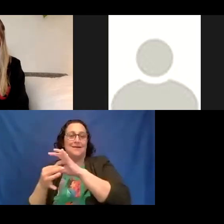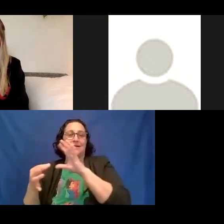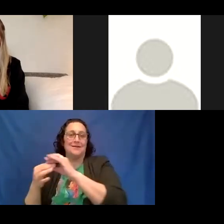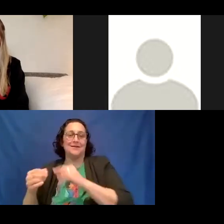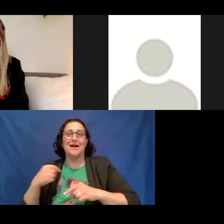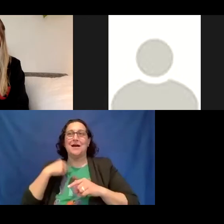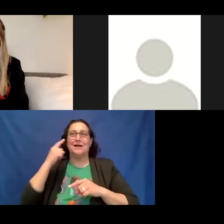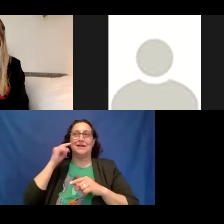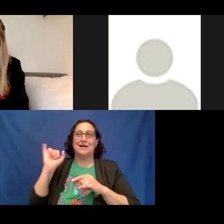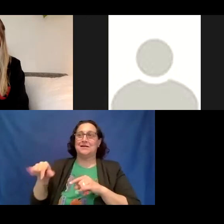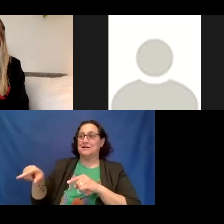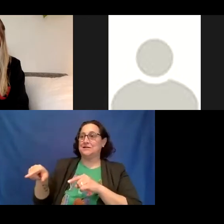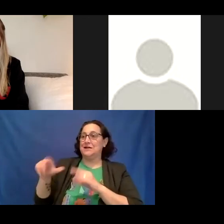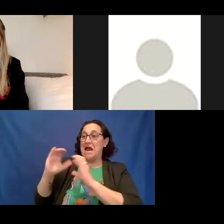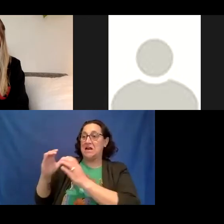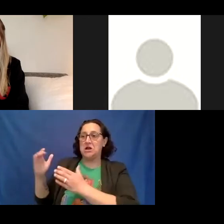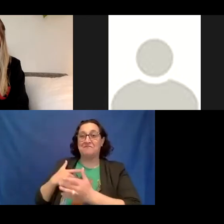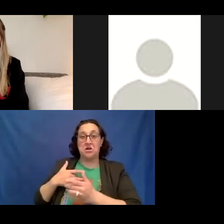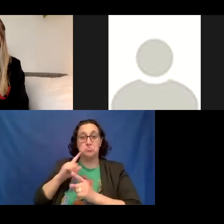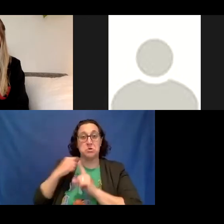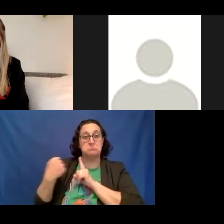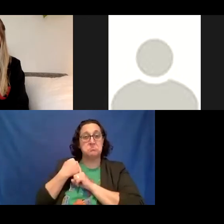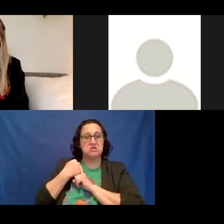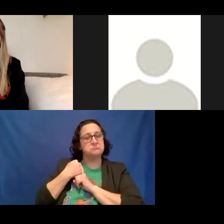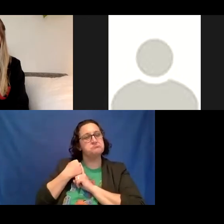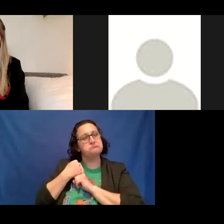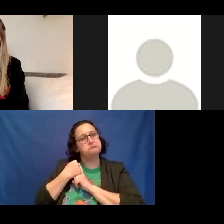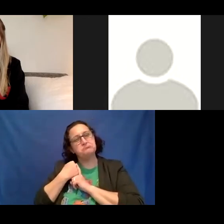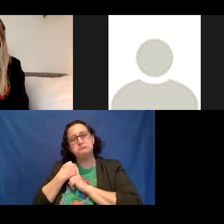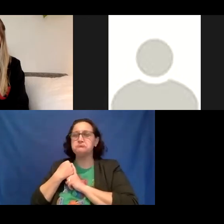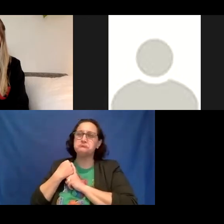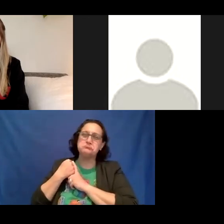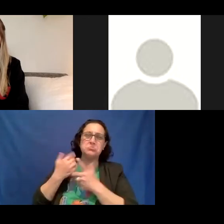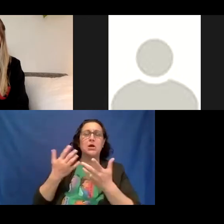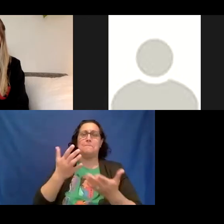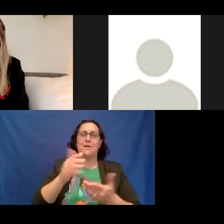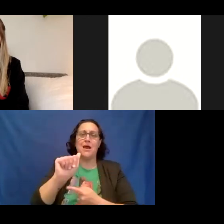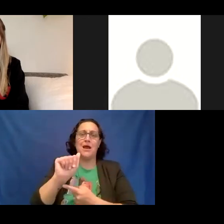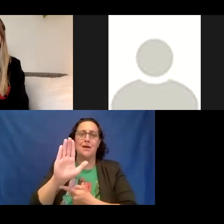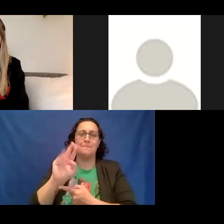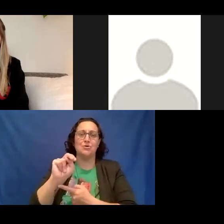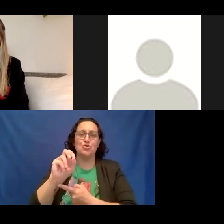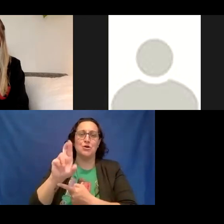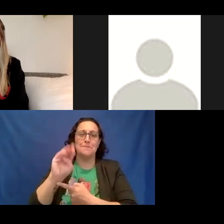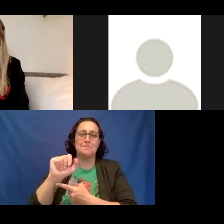and I think of so many things that come up today that remind me of experiences I had a Gallaudet what I learned at Gallaudet.